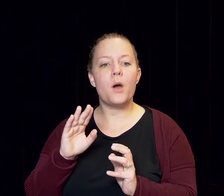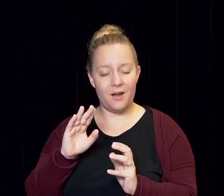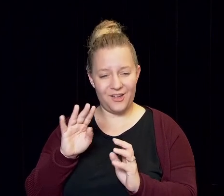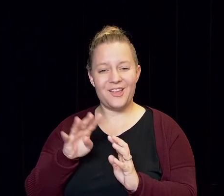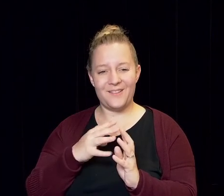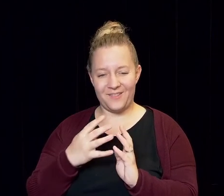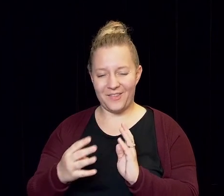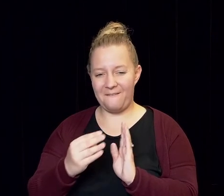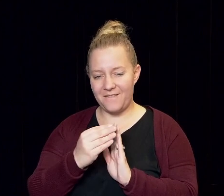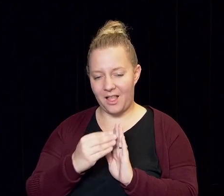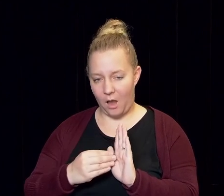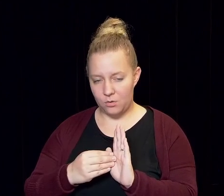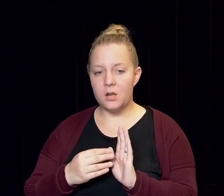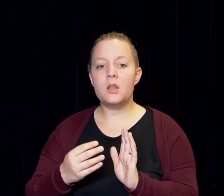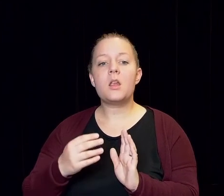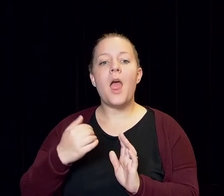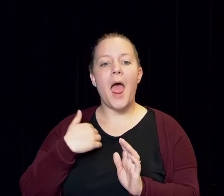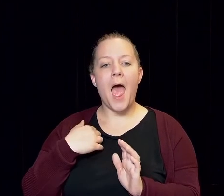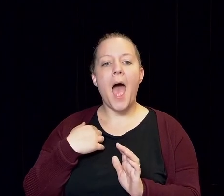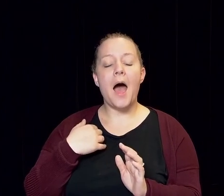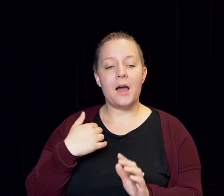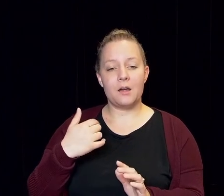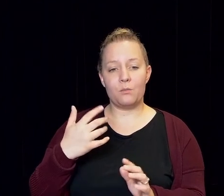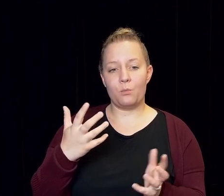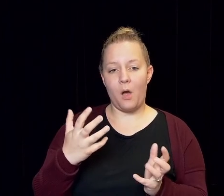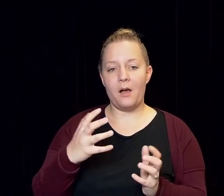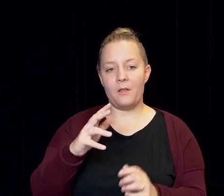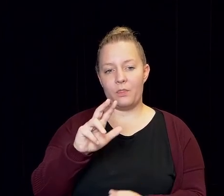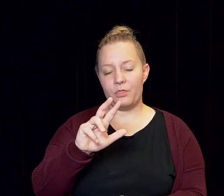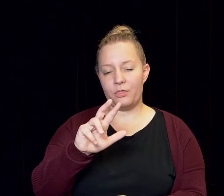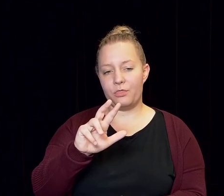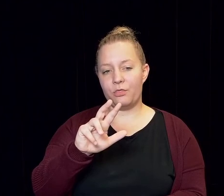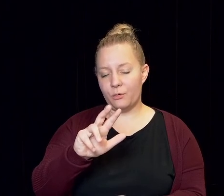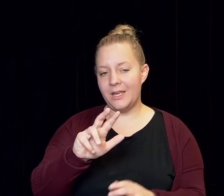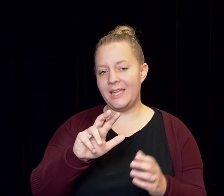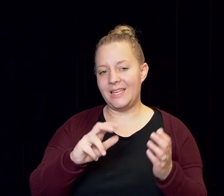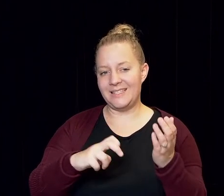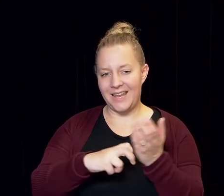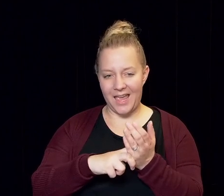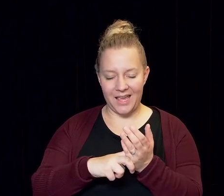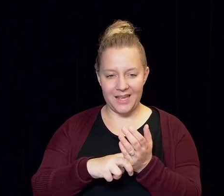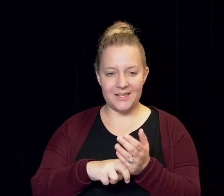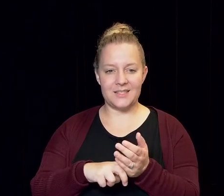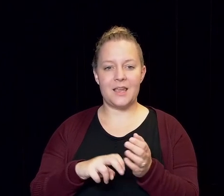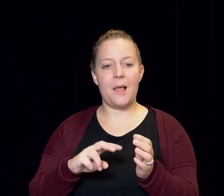that I want 3 tickets, whatever this table may be, I'm going to take 3 times 17